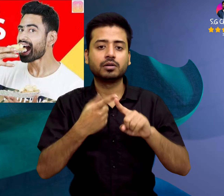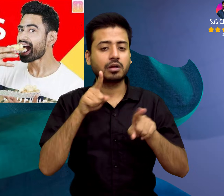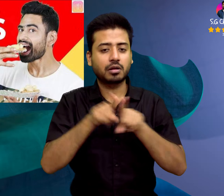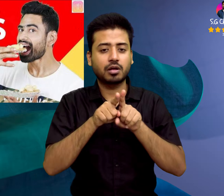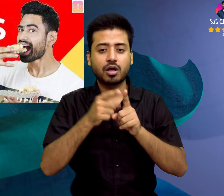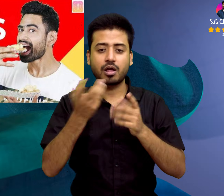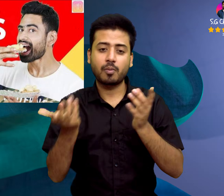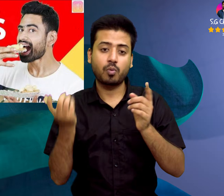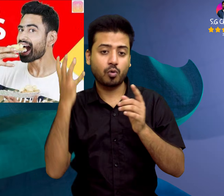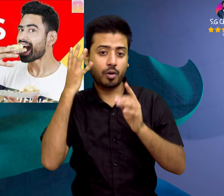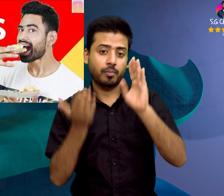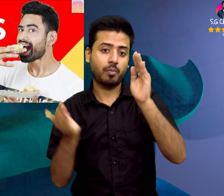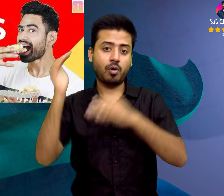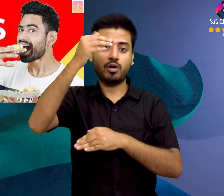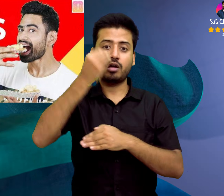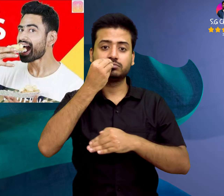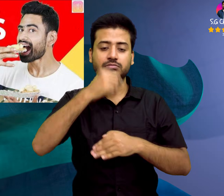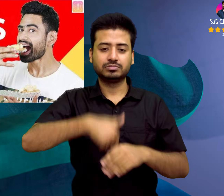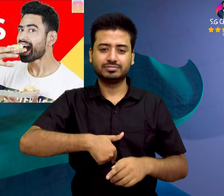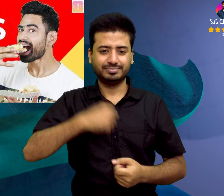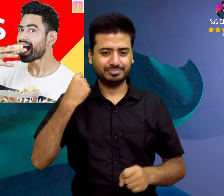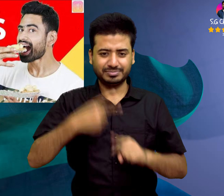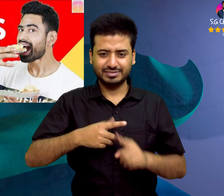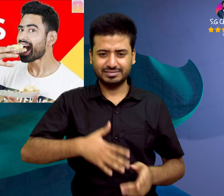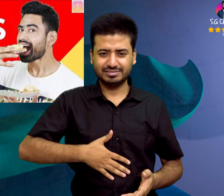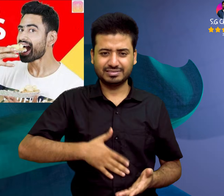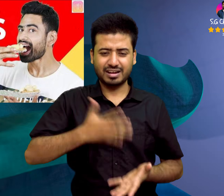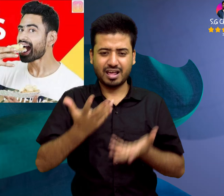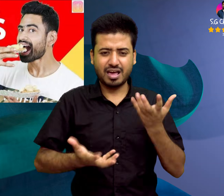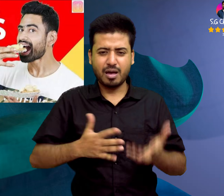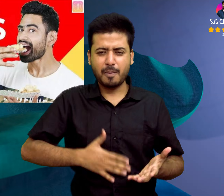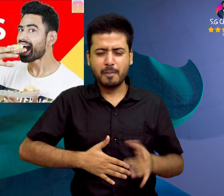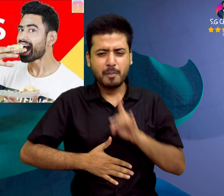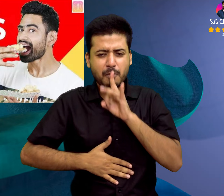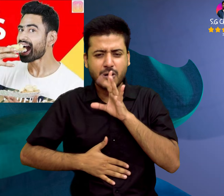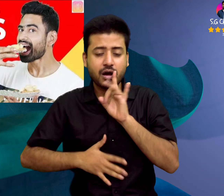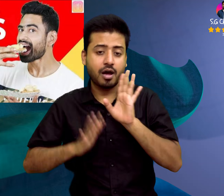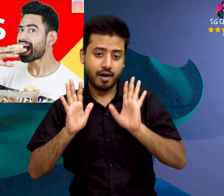high blood sugar, prompting the pancreas to secrete a large bolus of insulin.